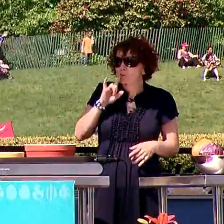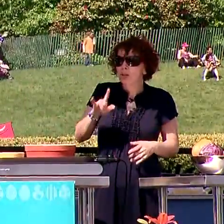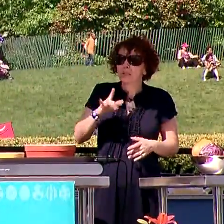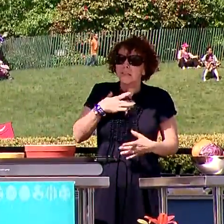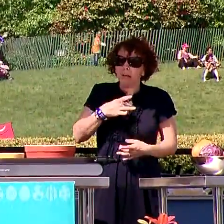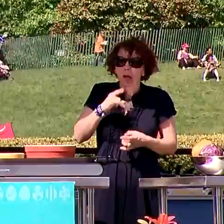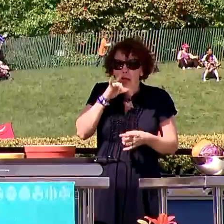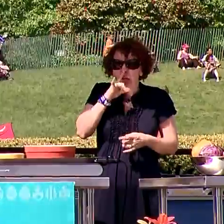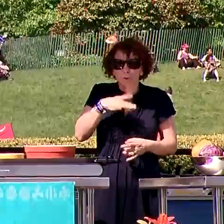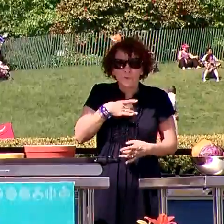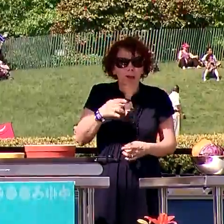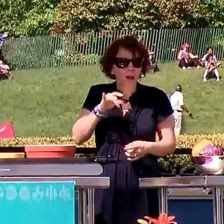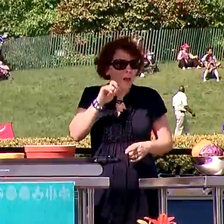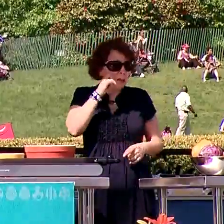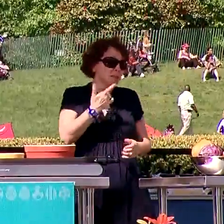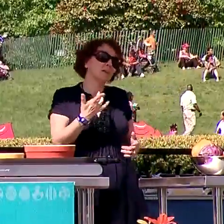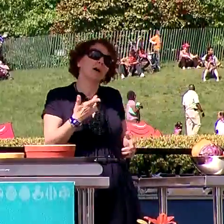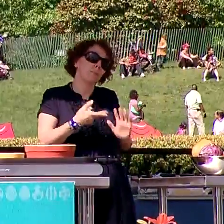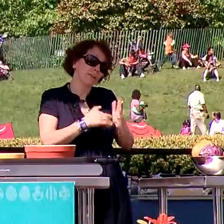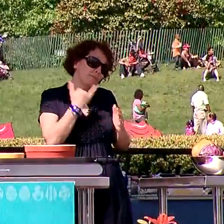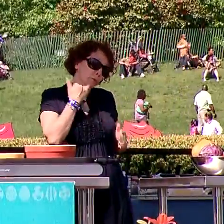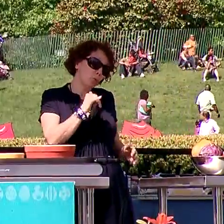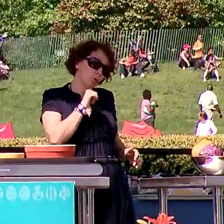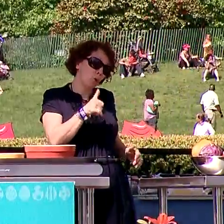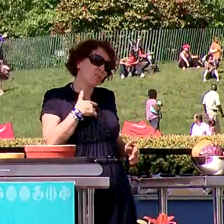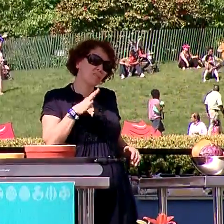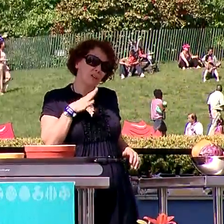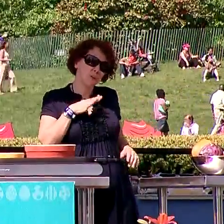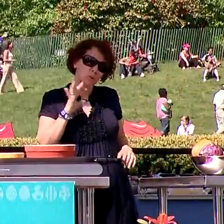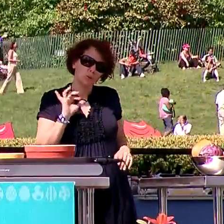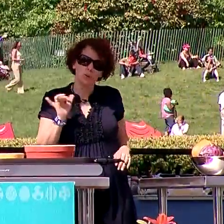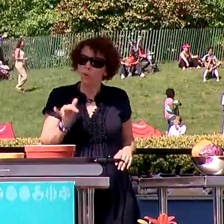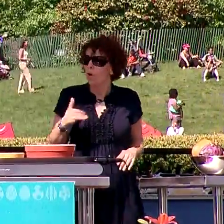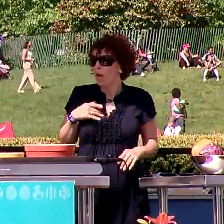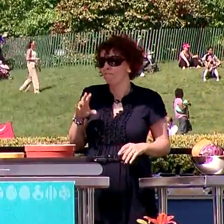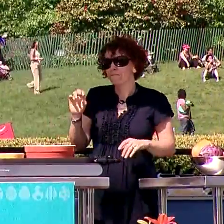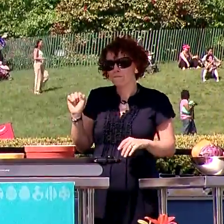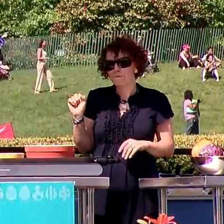If you don't, that's okay, too. Now we have some fresh corn. While this is doing what it's going to do,